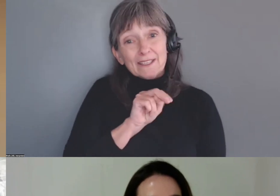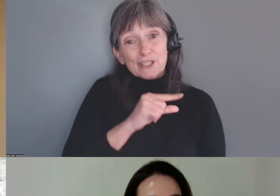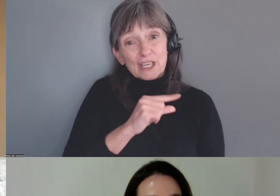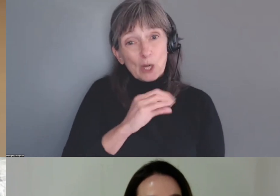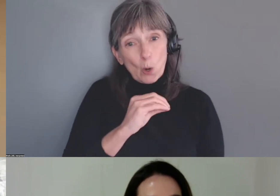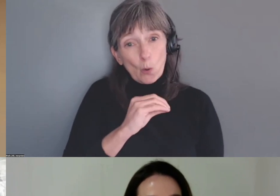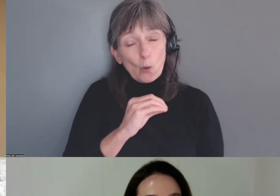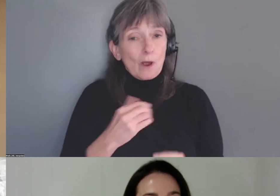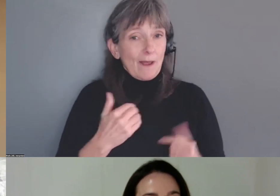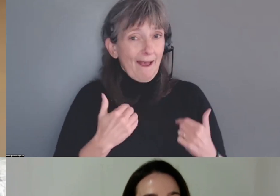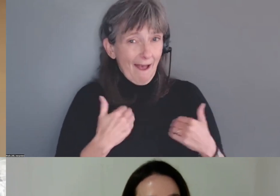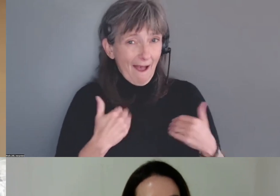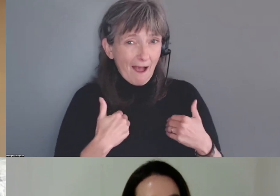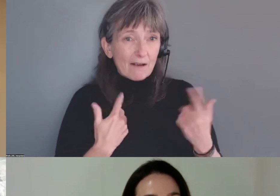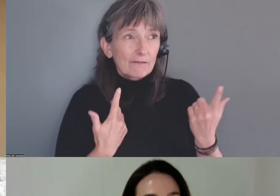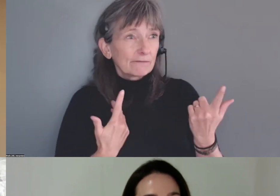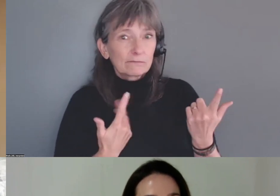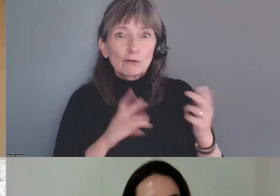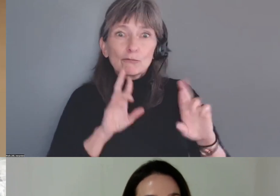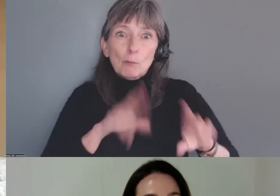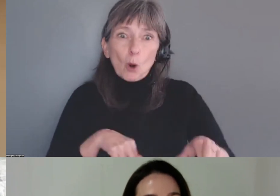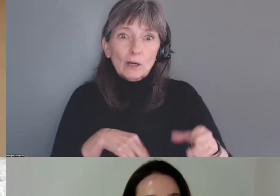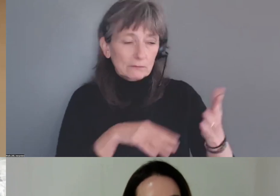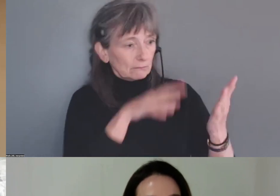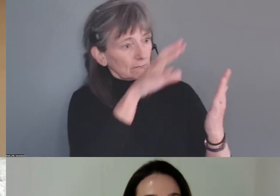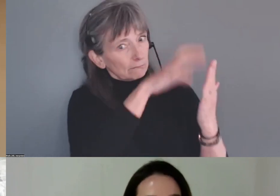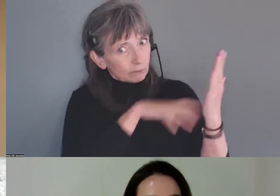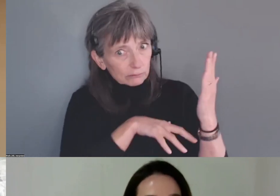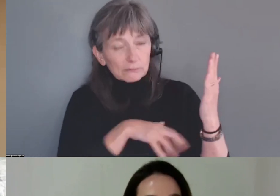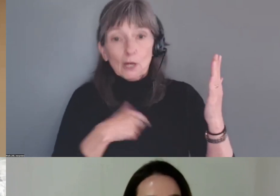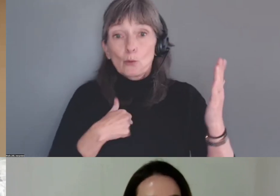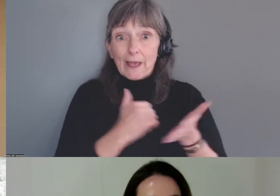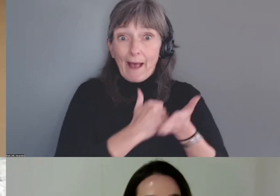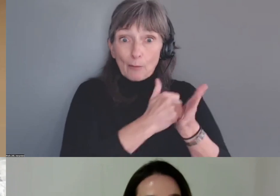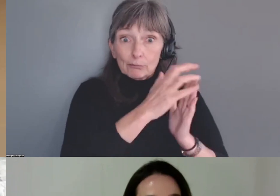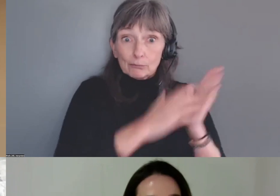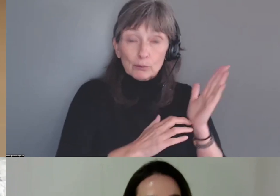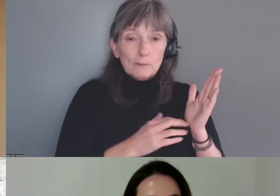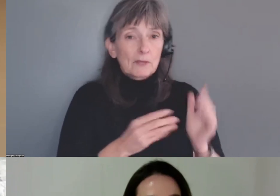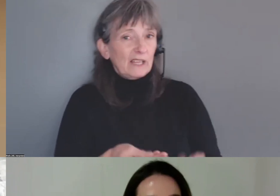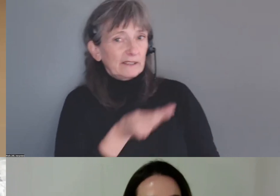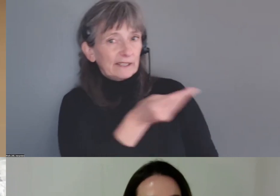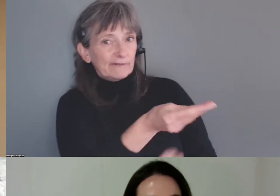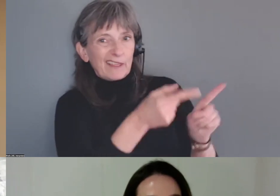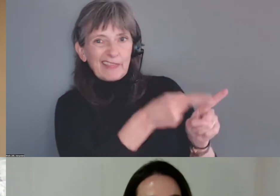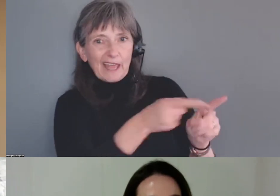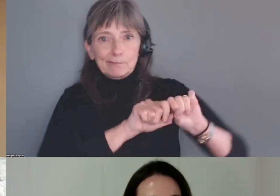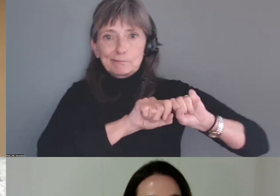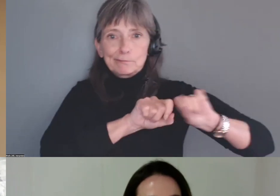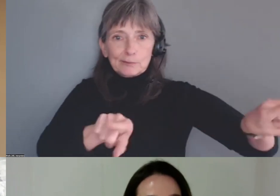a form of self-publishing. But we're agnostic. Madeleine: Right, right. And then I guess related